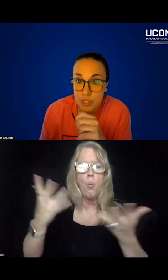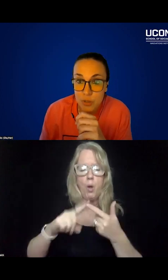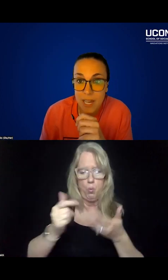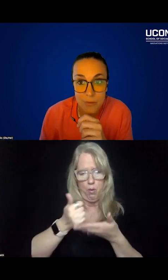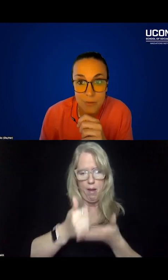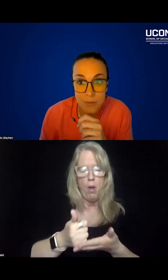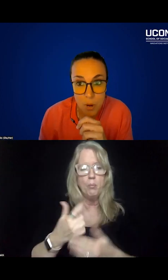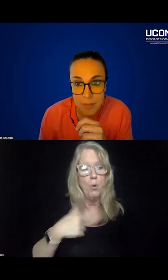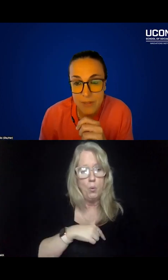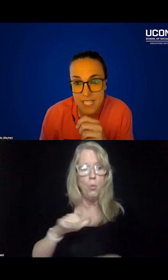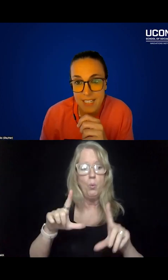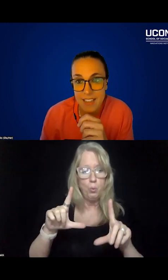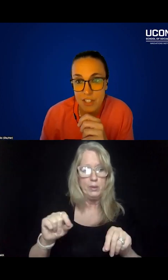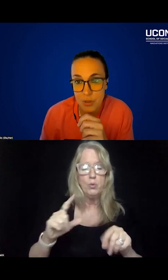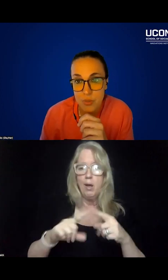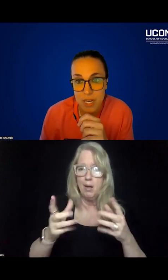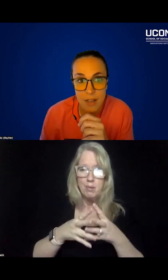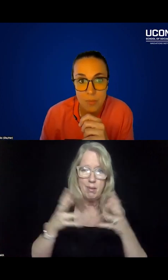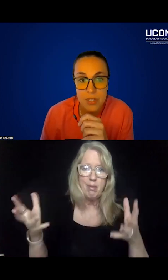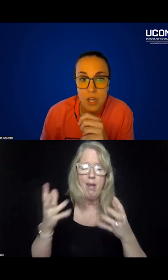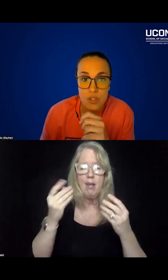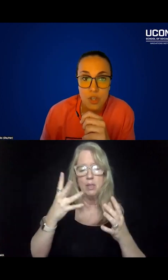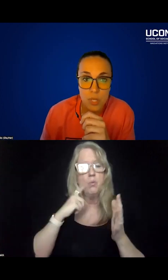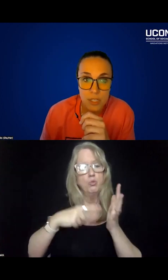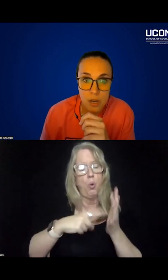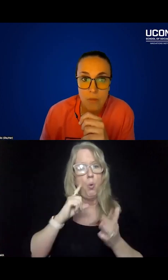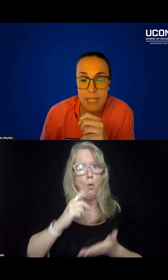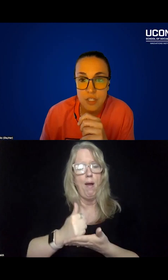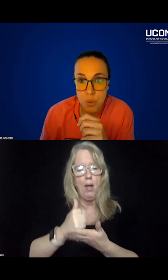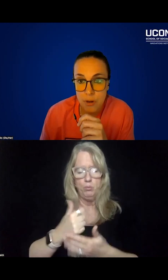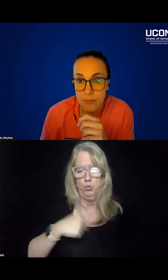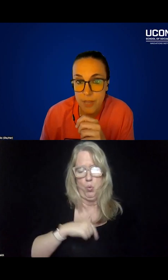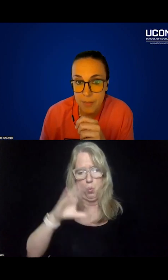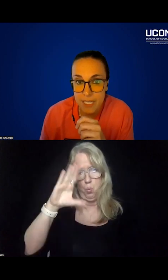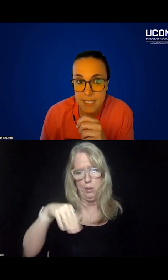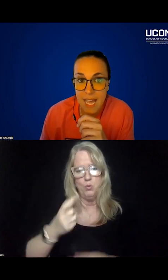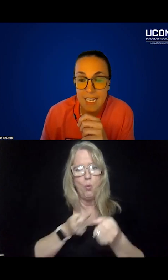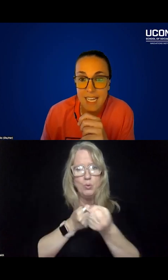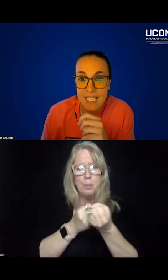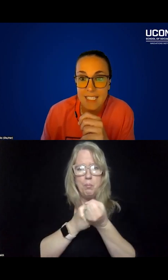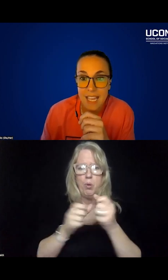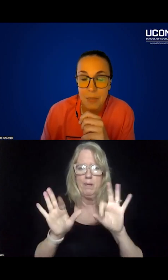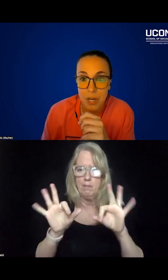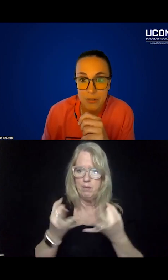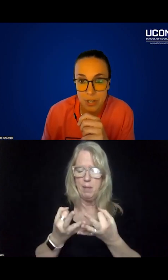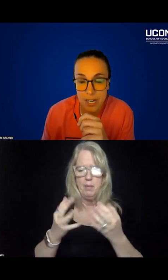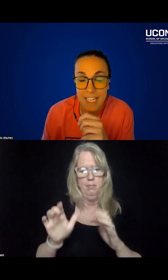WE DO HAVE QUITE A BIT OF DATA THAT SHOWS WHAT HELPS. SO WE KNOW THAT SUPPORTIVE FAMILIES ACT AS A BUFFER -- AN